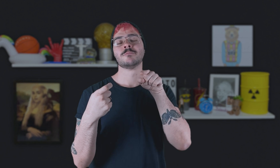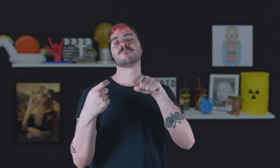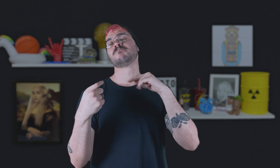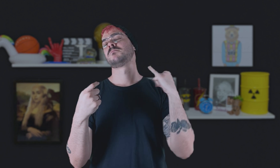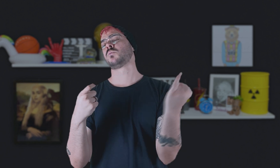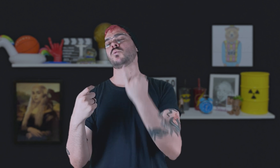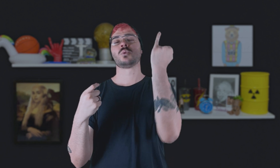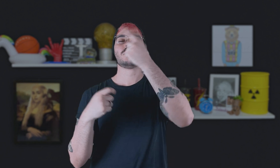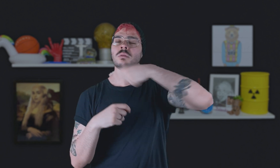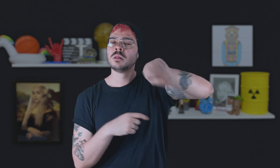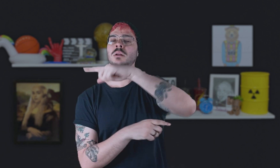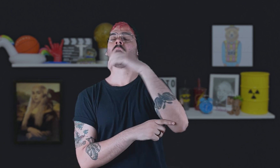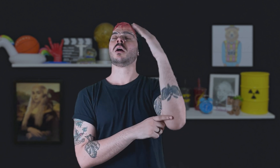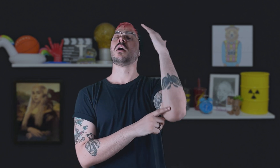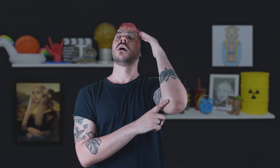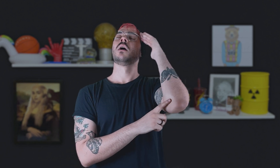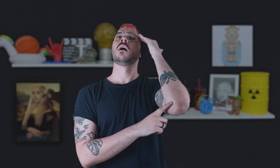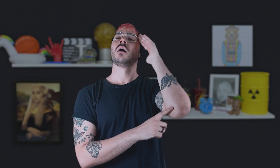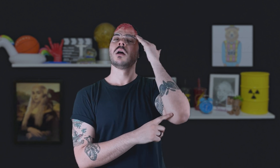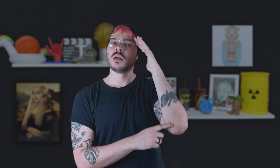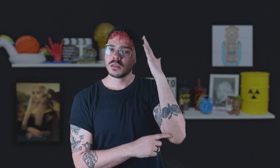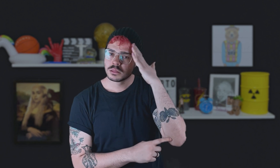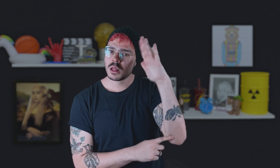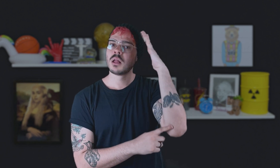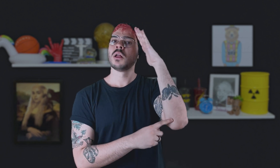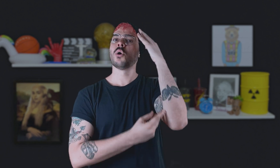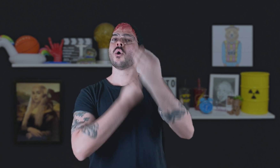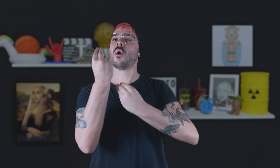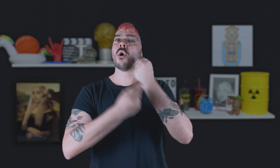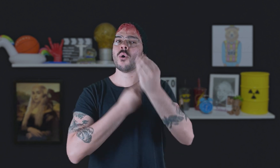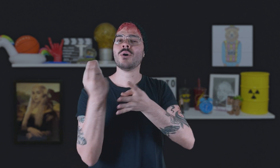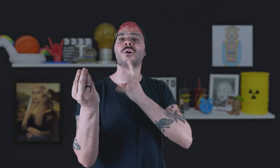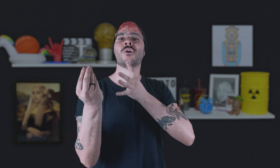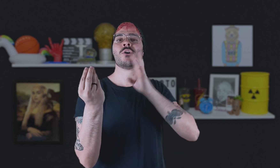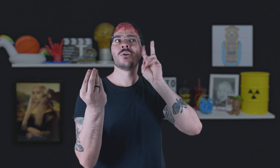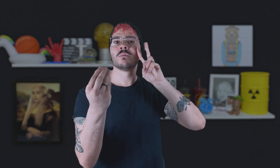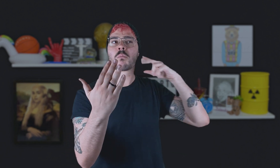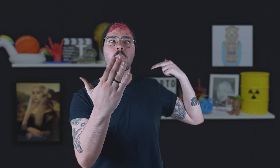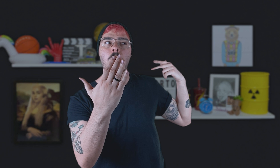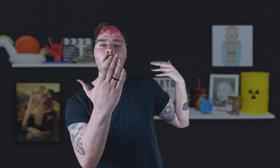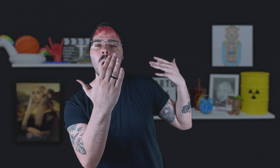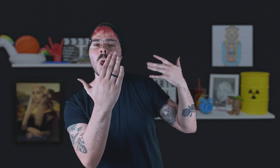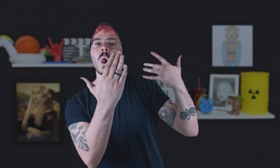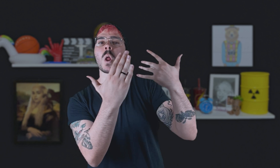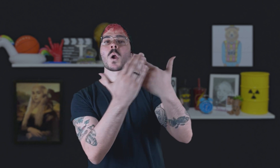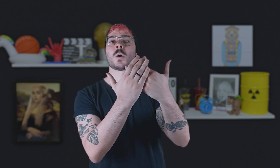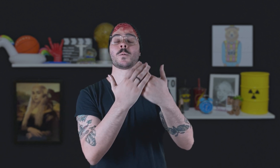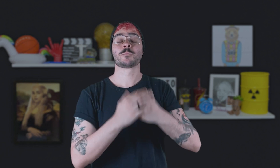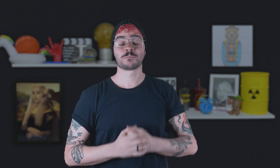they are important to know and know the whole story!